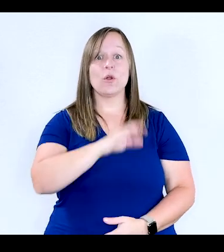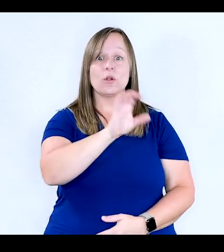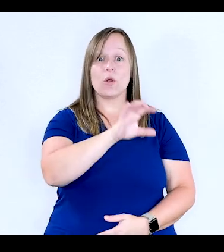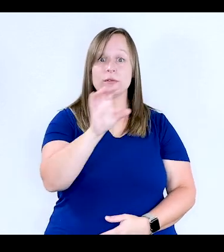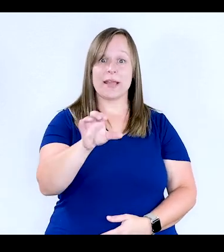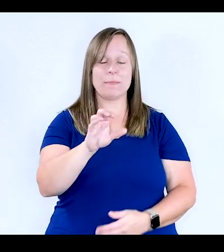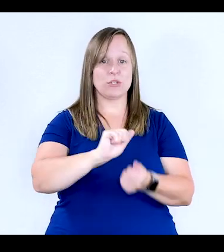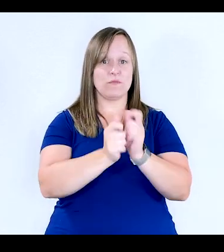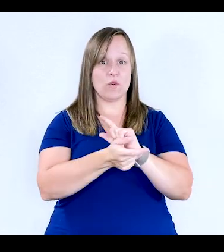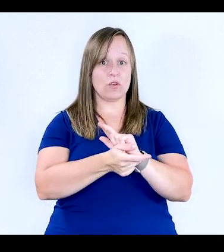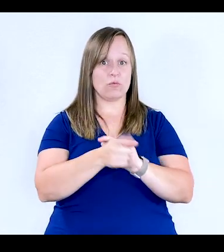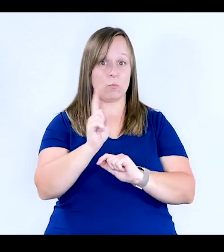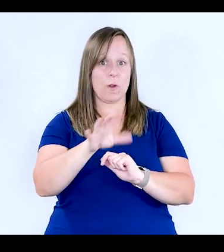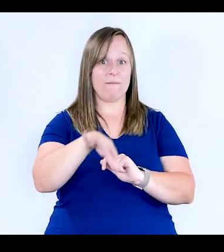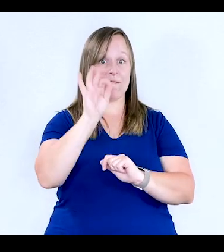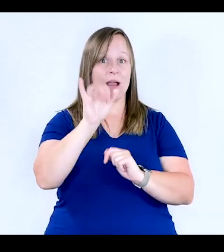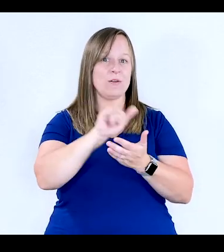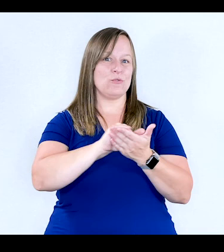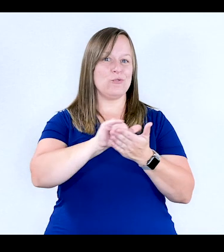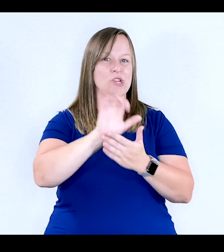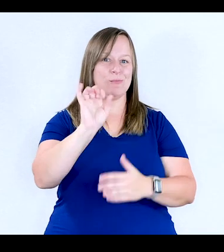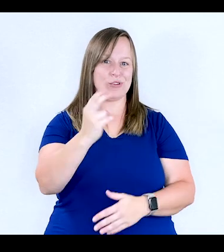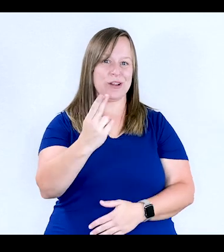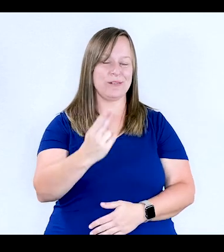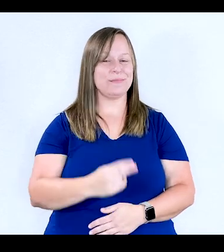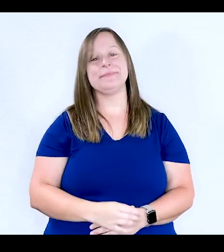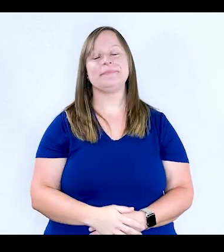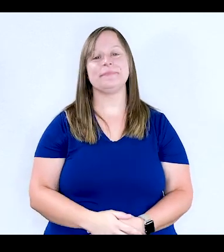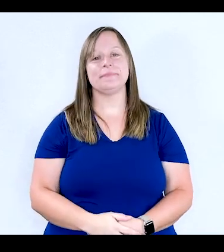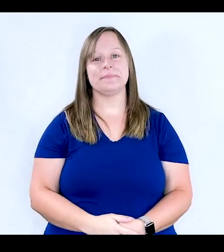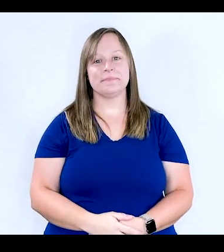The closed caption version of this podcast is available on our YouTube channel.